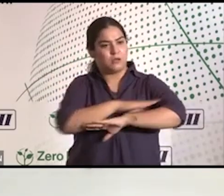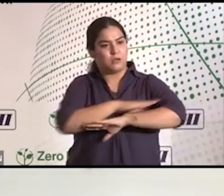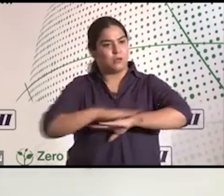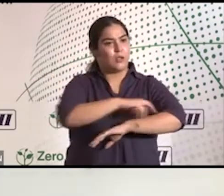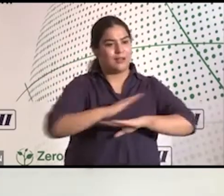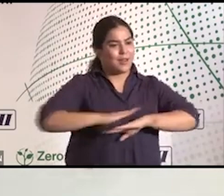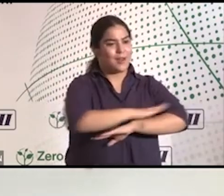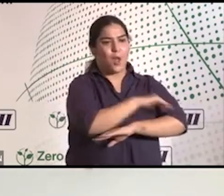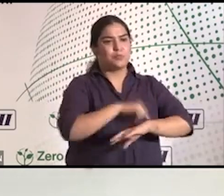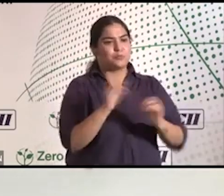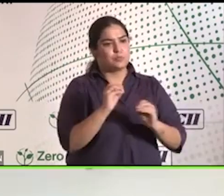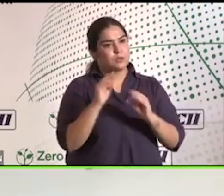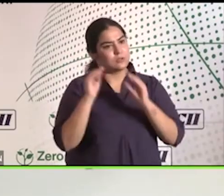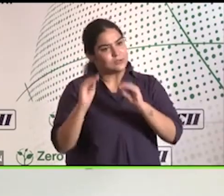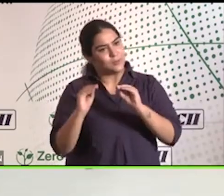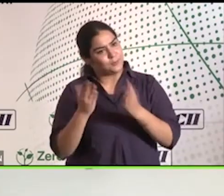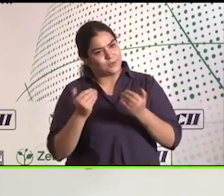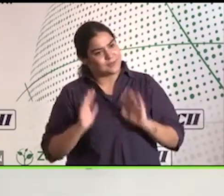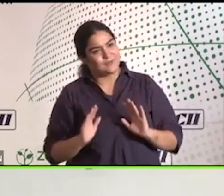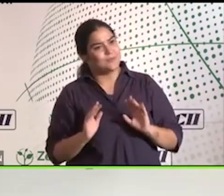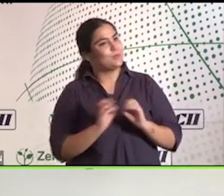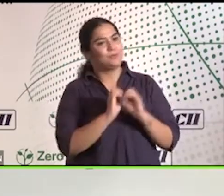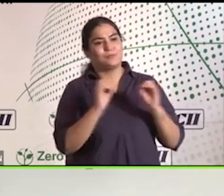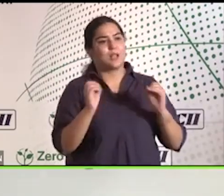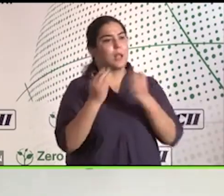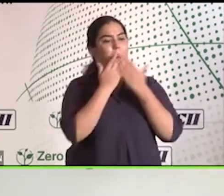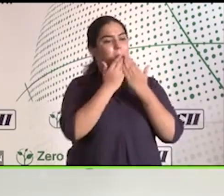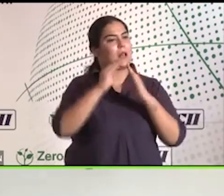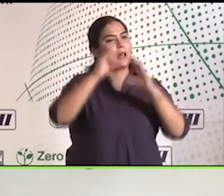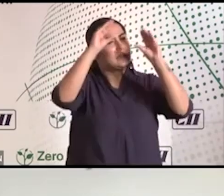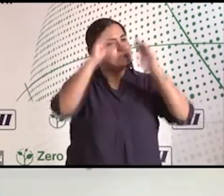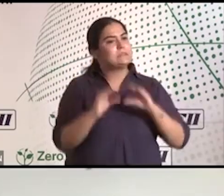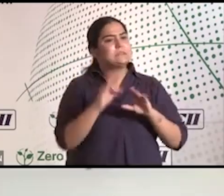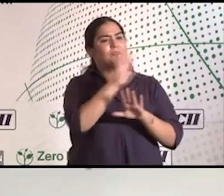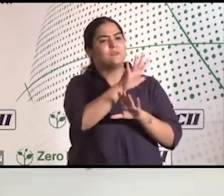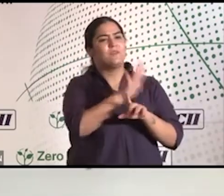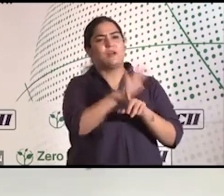and therefore the literacy with BW, this is 55%